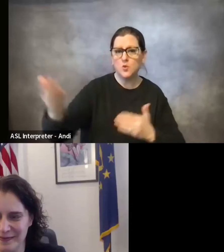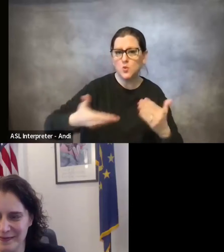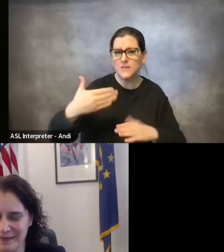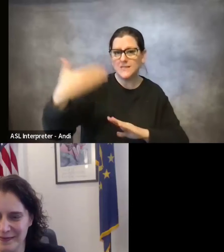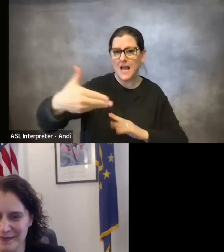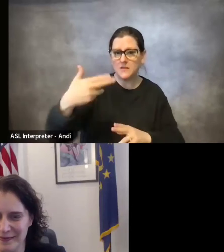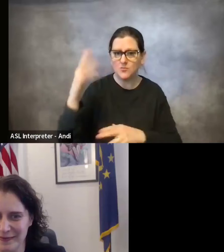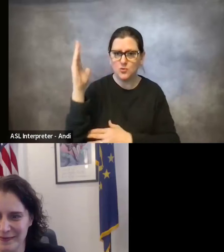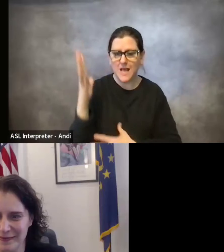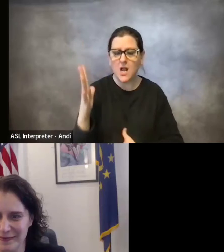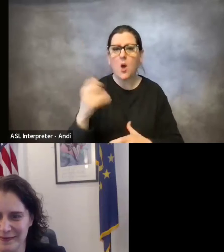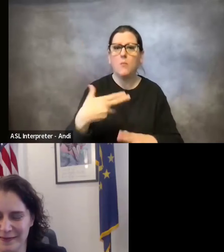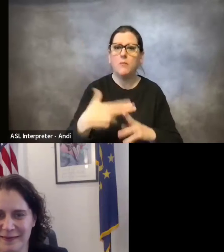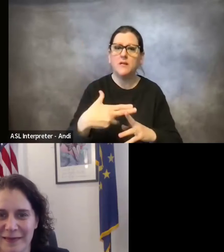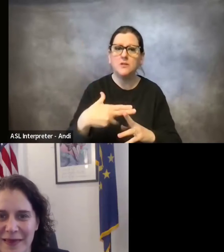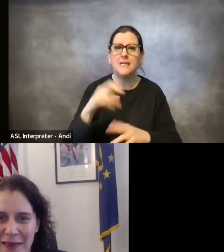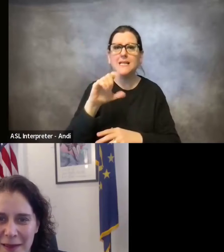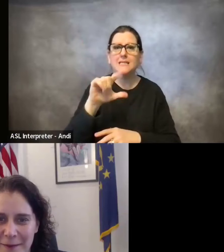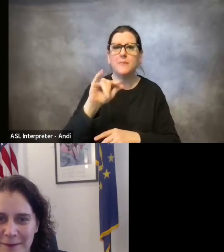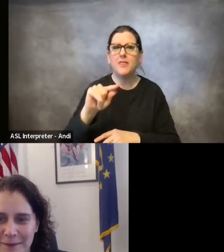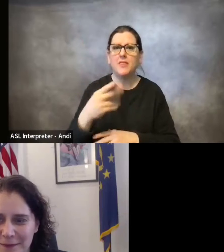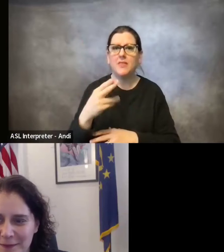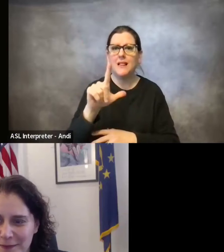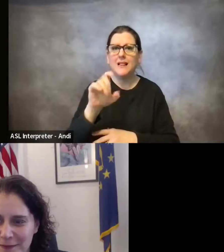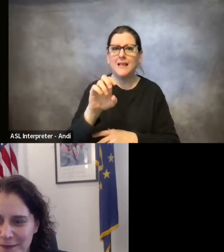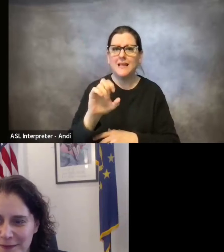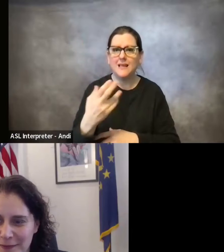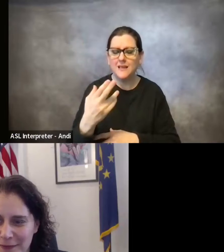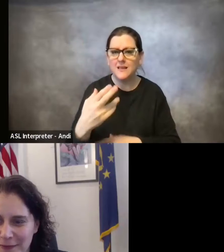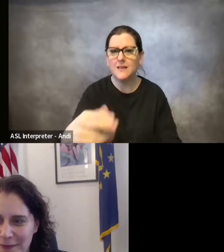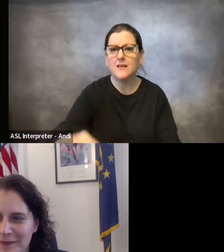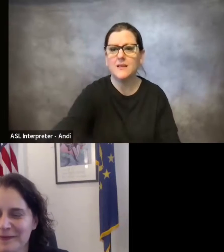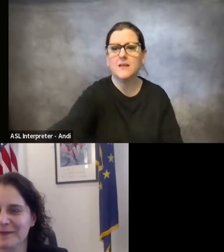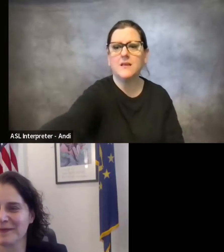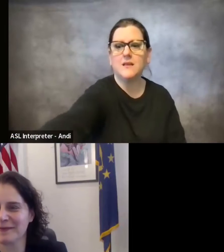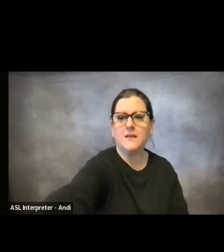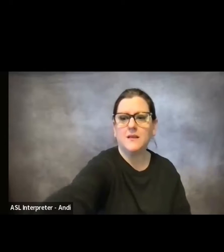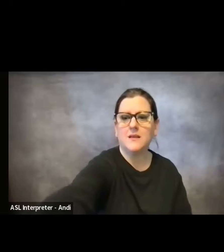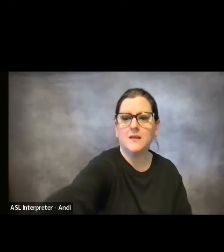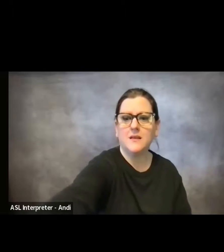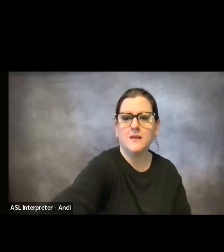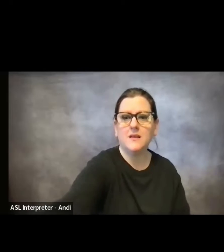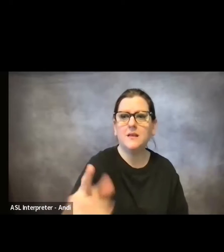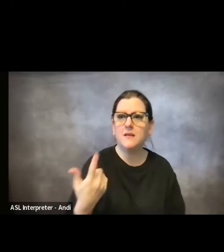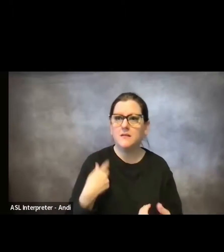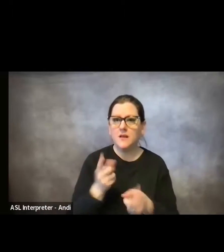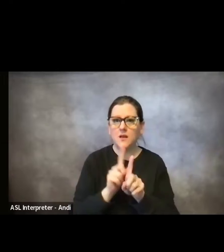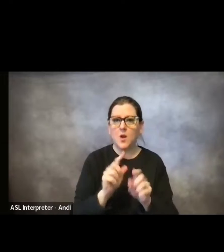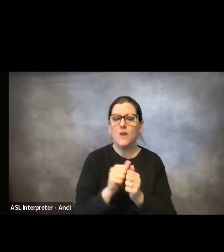Mrs. Elizabeth Leef, of course works with me alongside long alongside of me with the TBI State Partnership Programs as